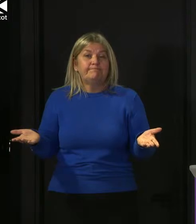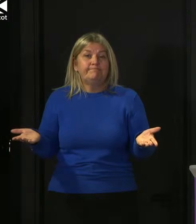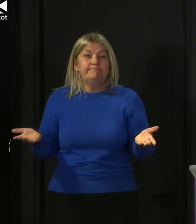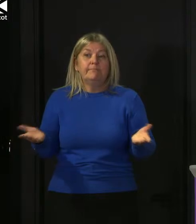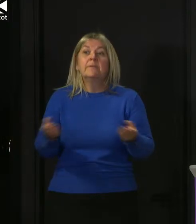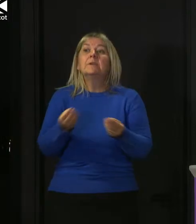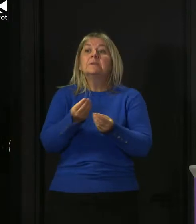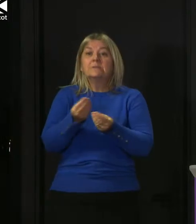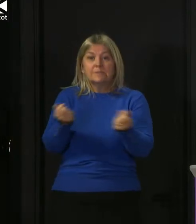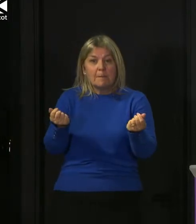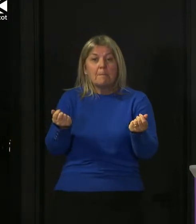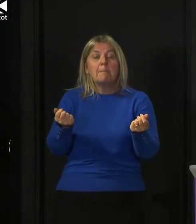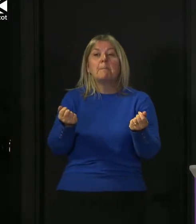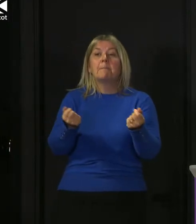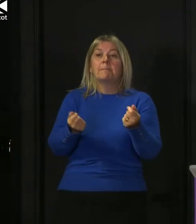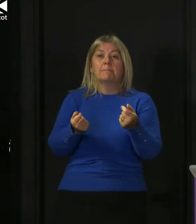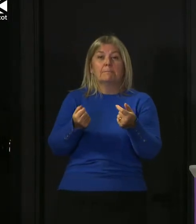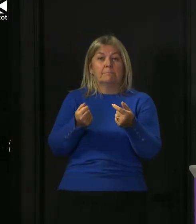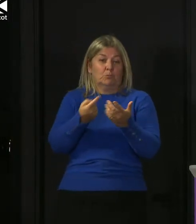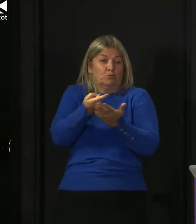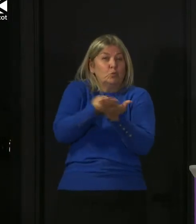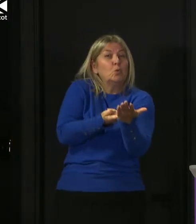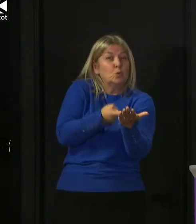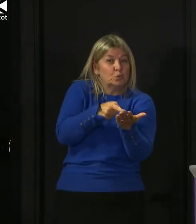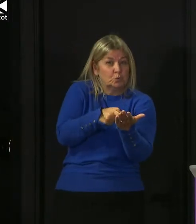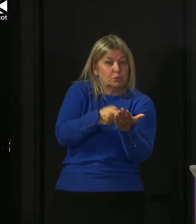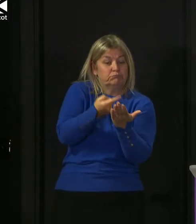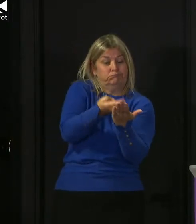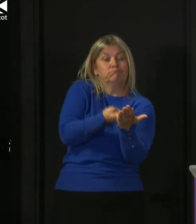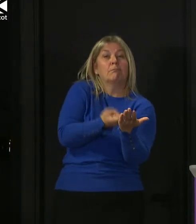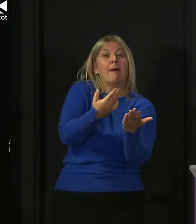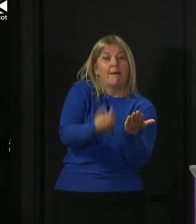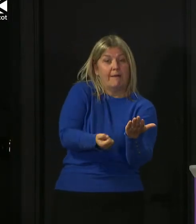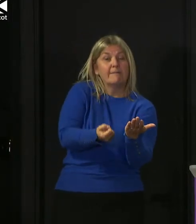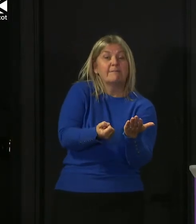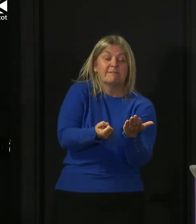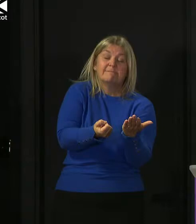of the kinds of restrictions that inevitably are in focus here, there are economic impacts to that